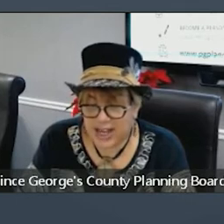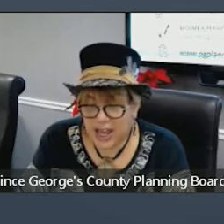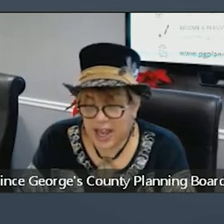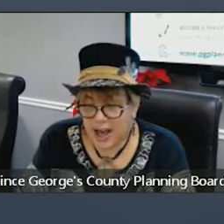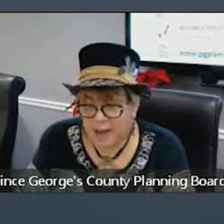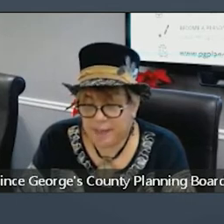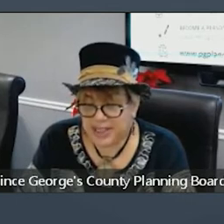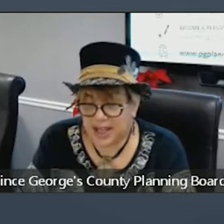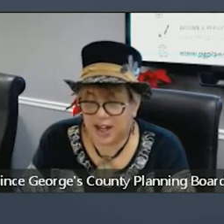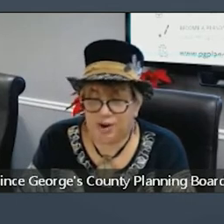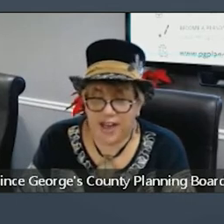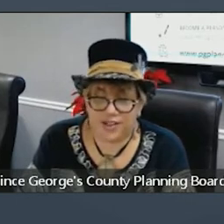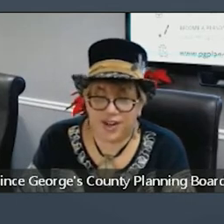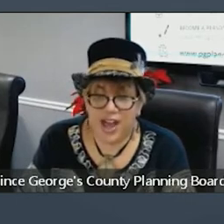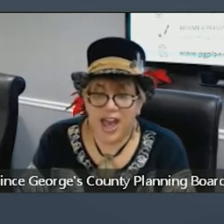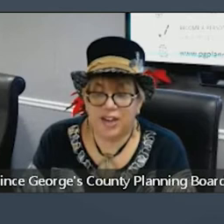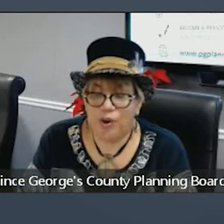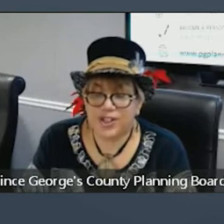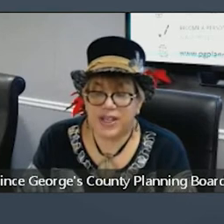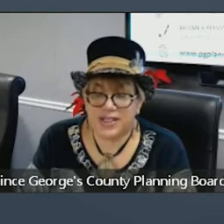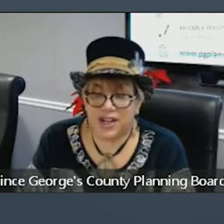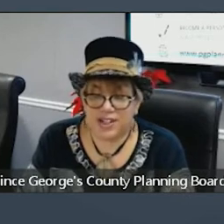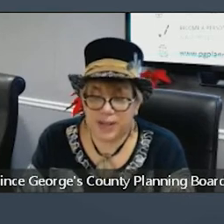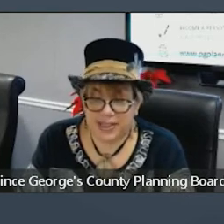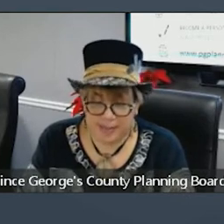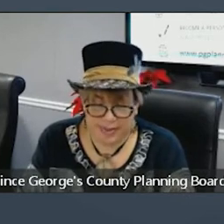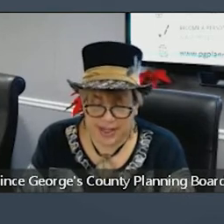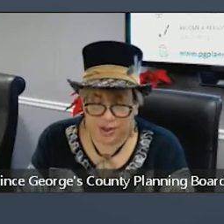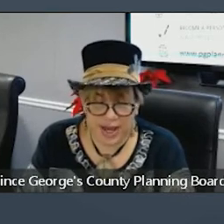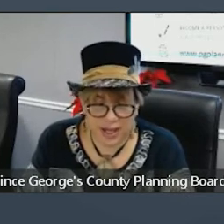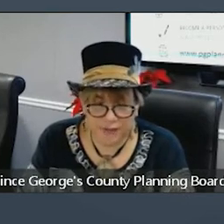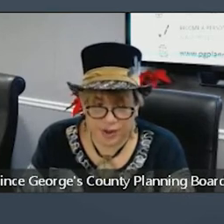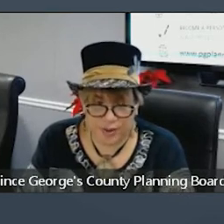pizza hut co-founder. And of course we extend our deepest sympathy to any of you